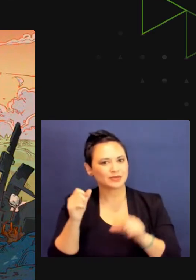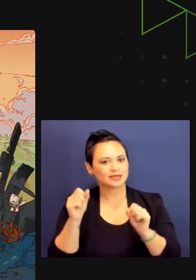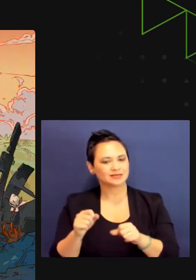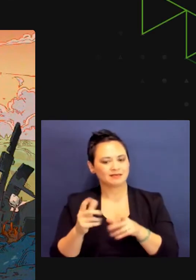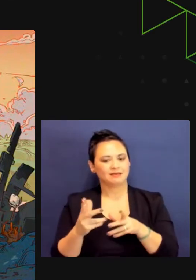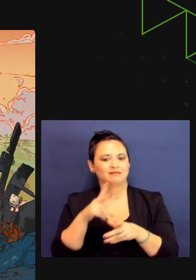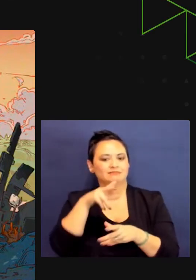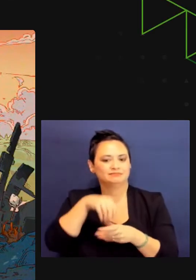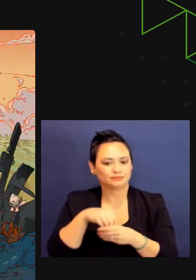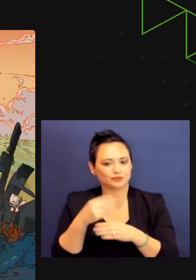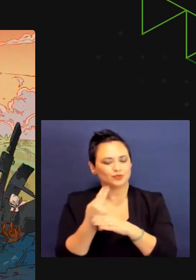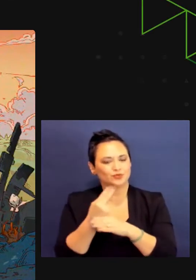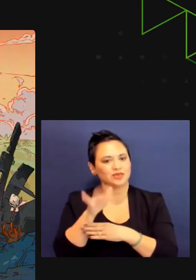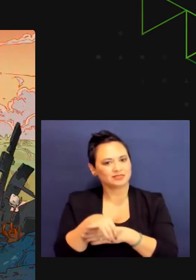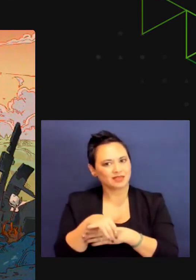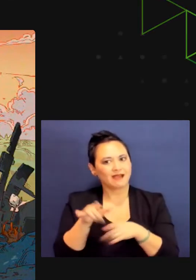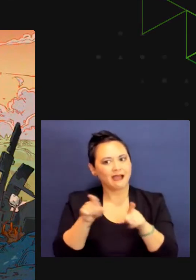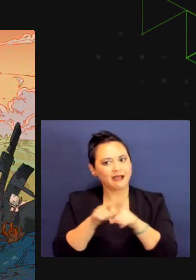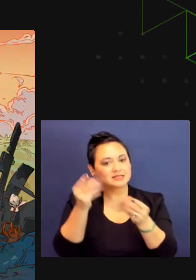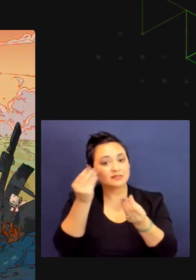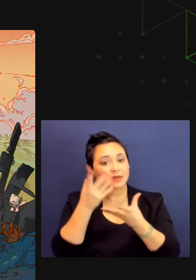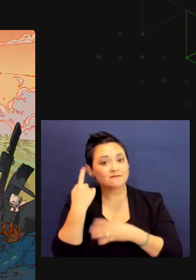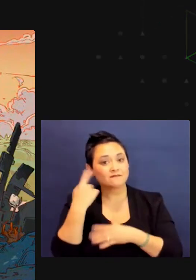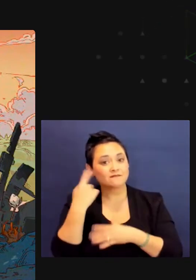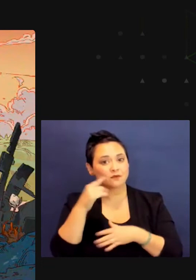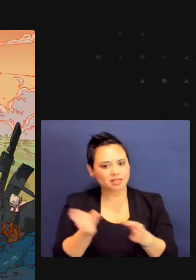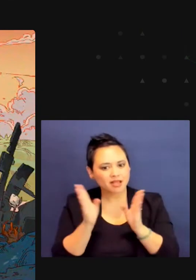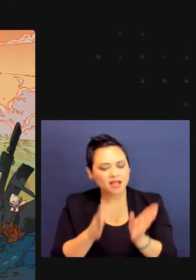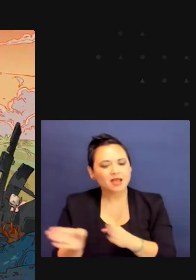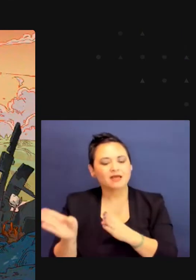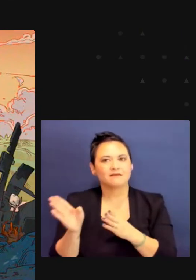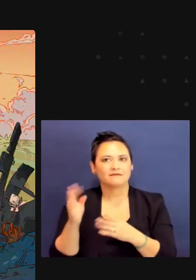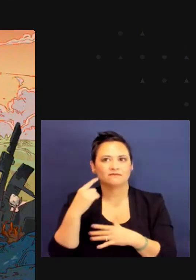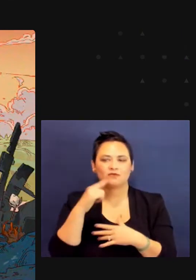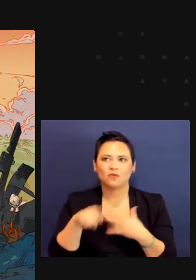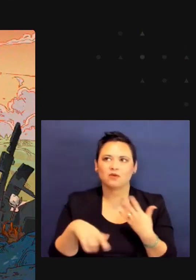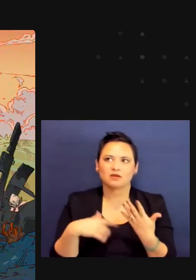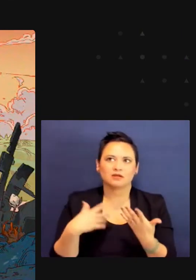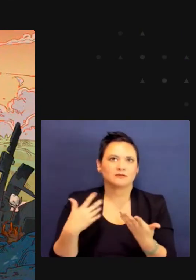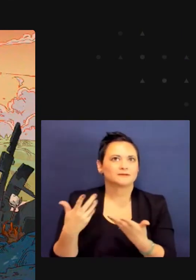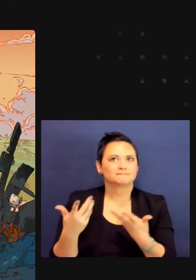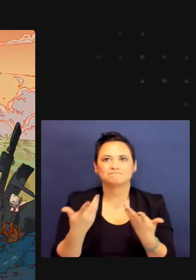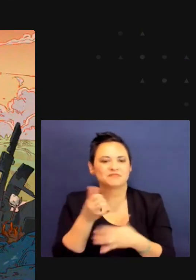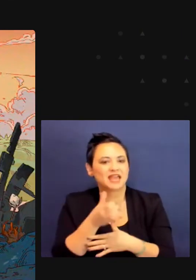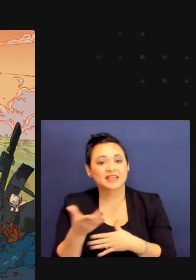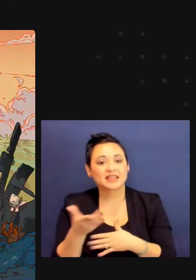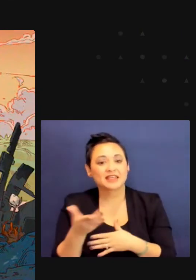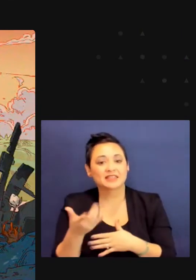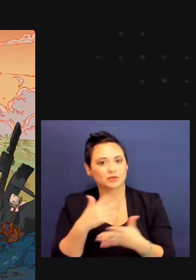for anything that we would want to do in the studios, that we can bring those voices to bear in rooms